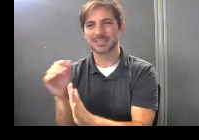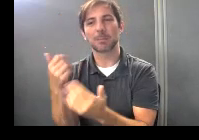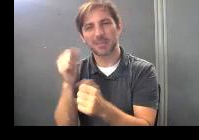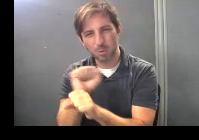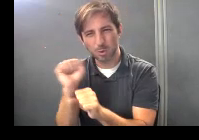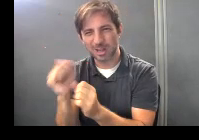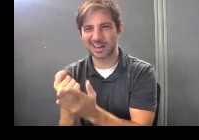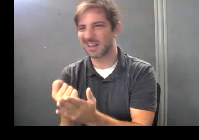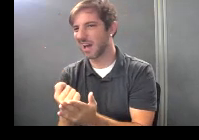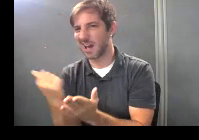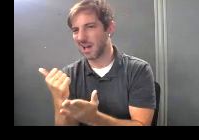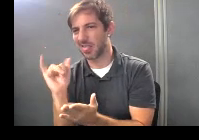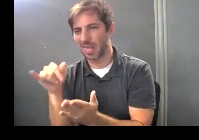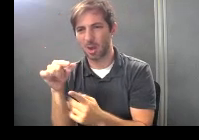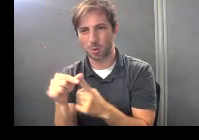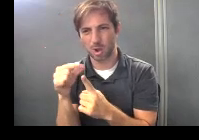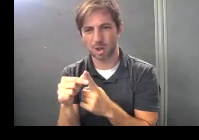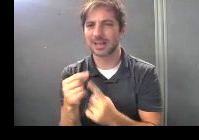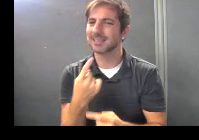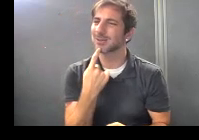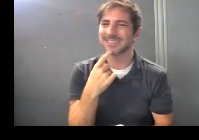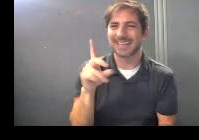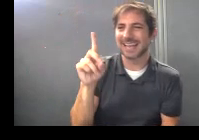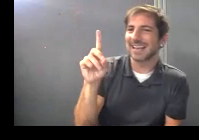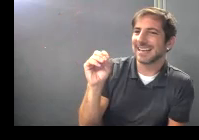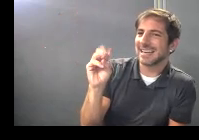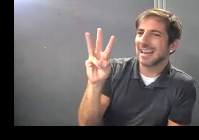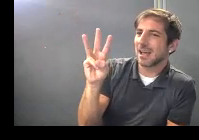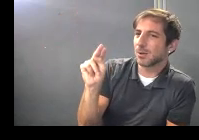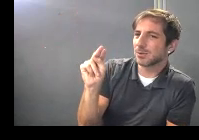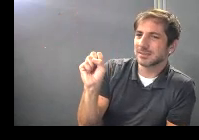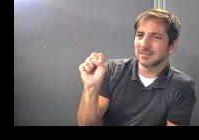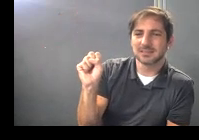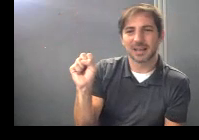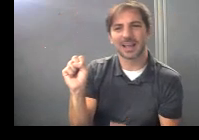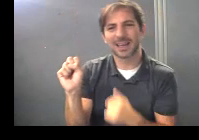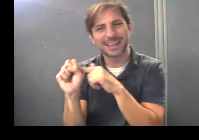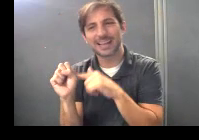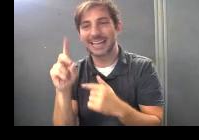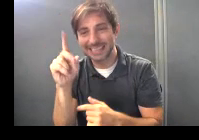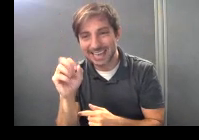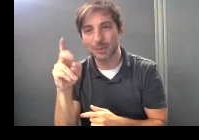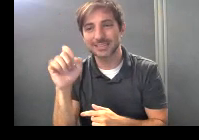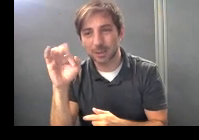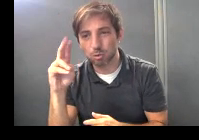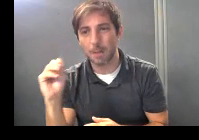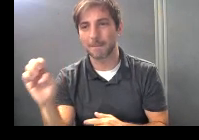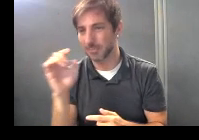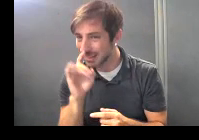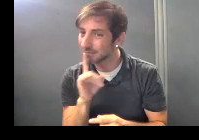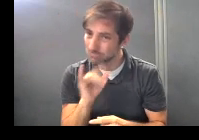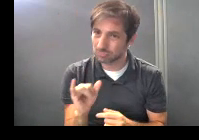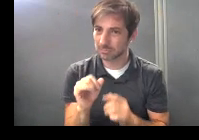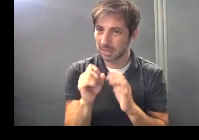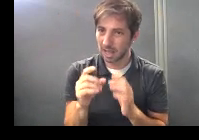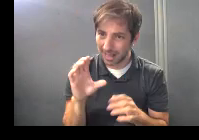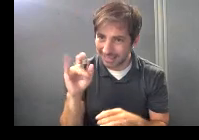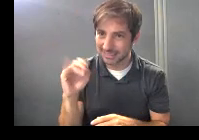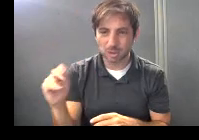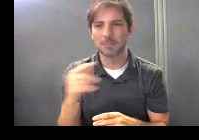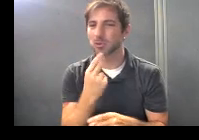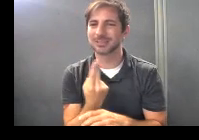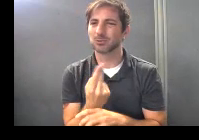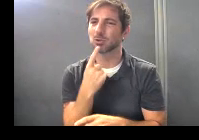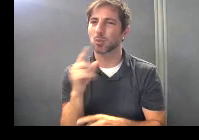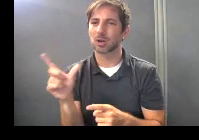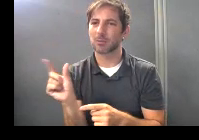THE TERM "SPECIAL NEEDS IS CONTROVERSIAL.